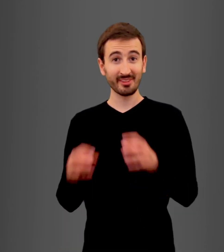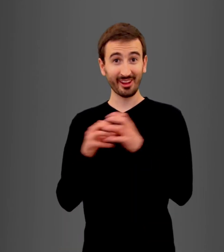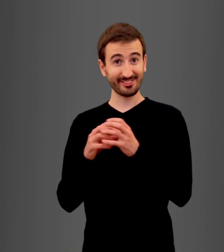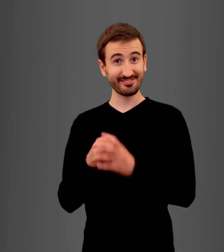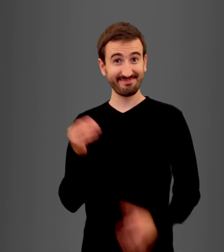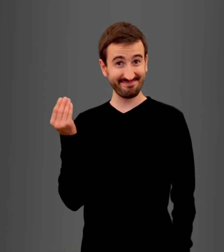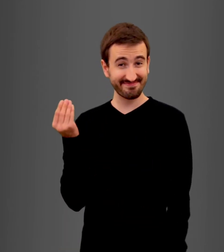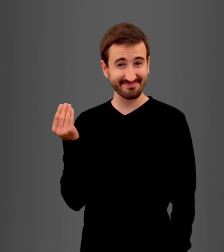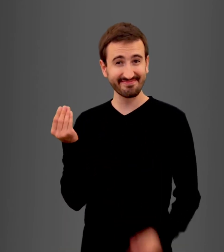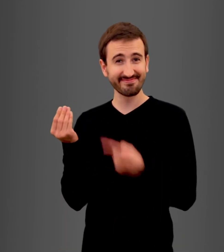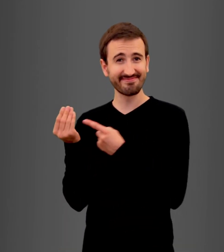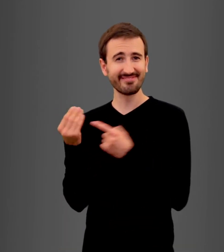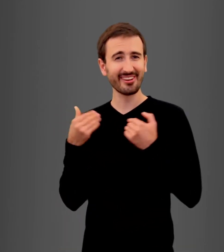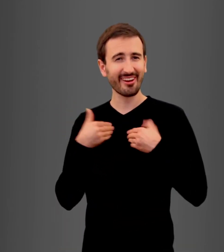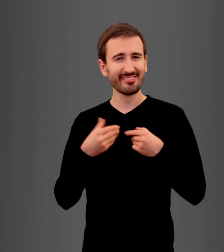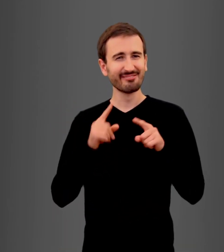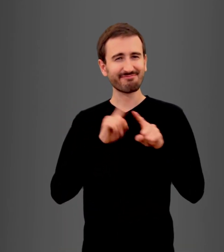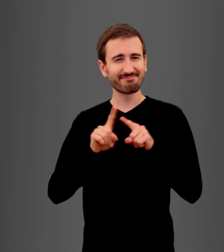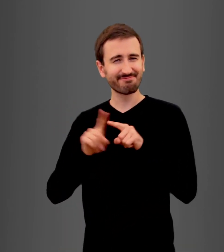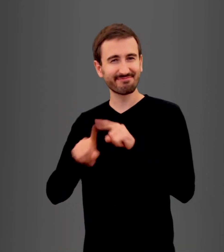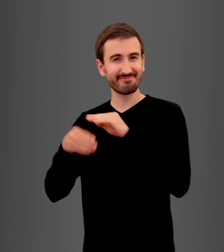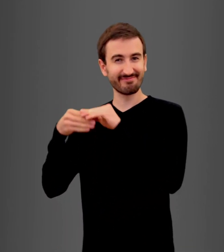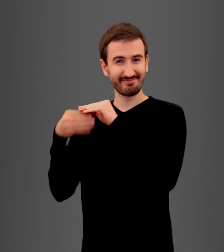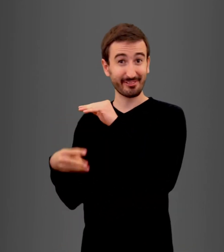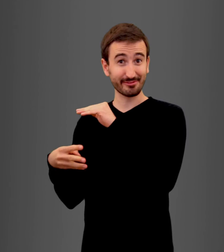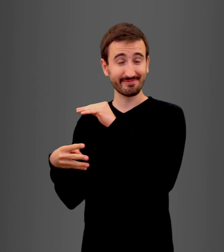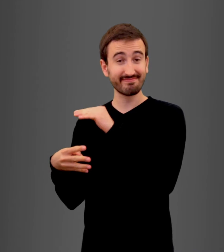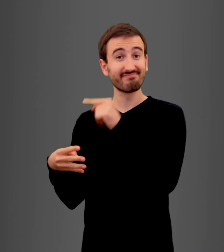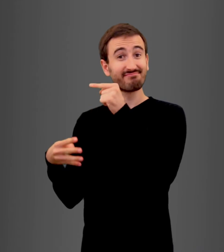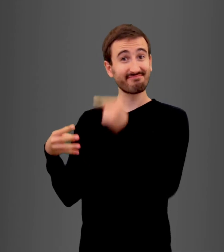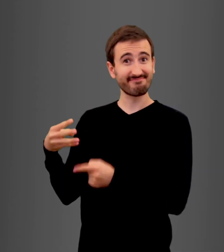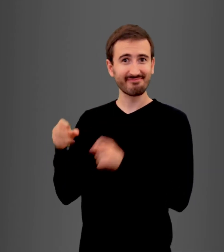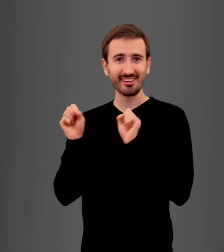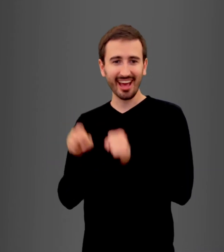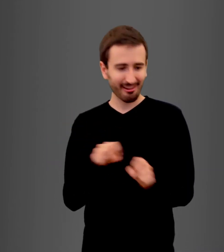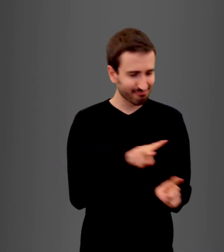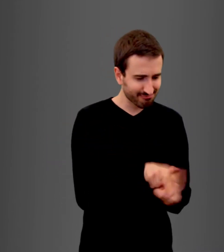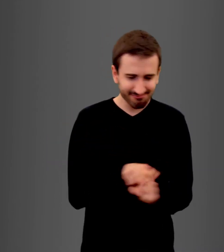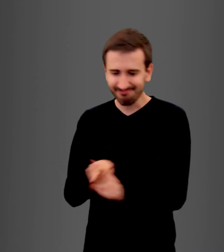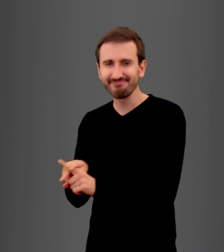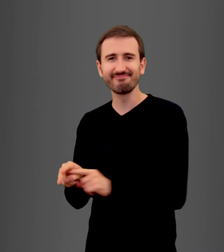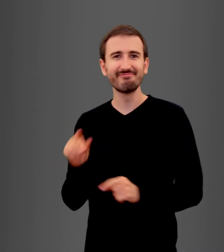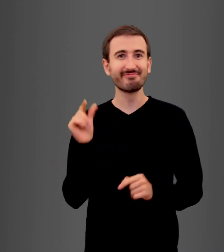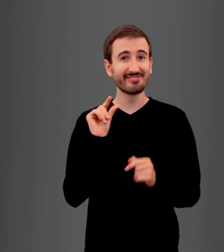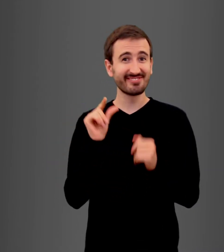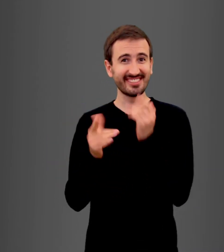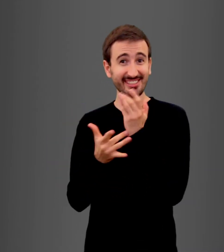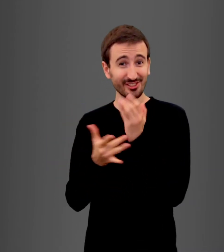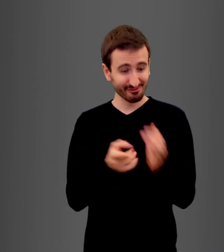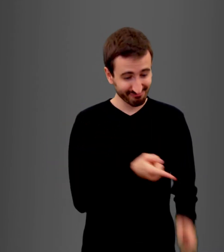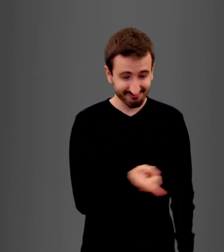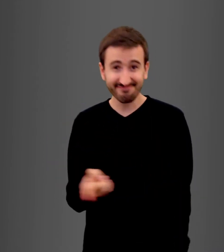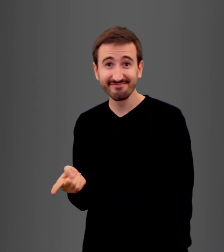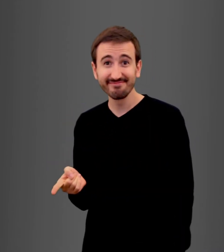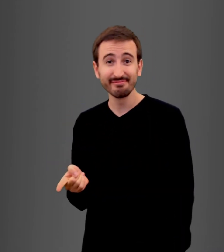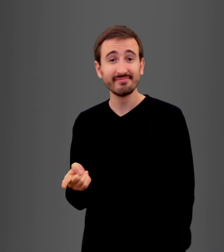Color centers boast a variety of properties that are potentially applicable to various quantum technologies.